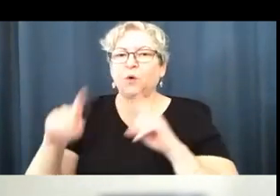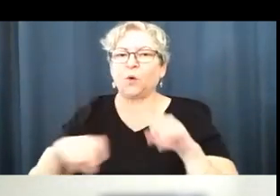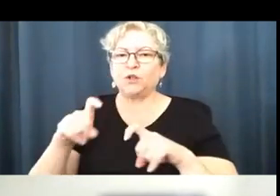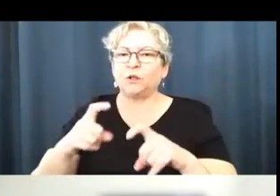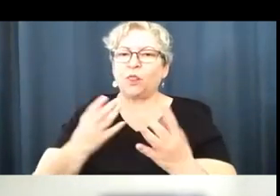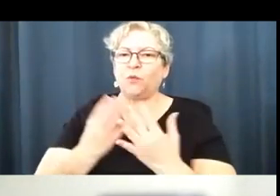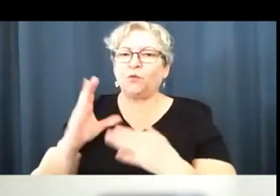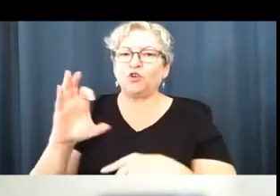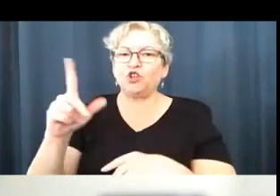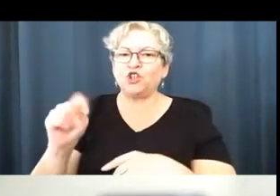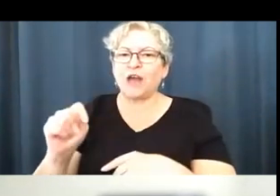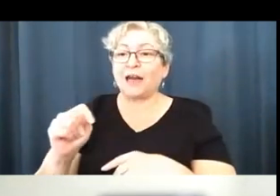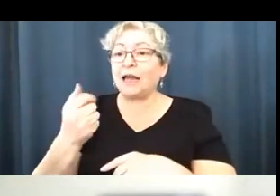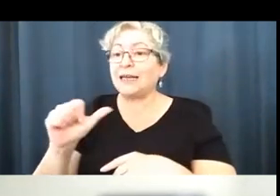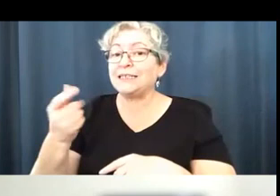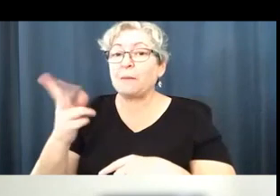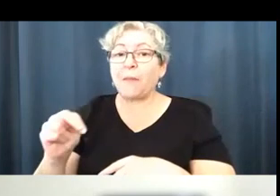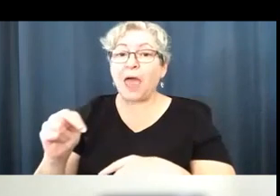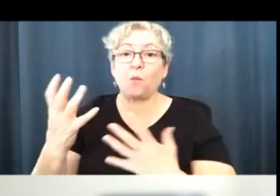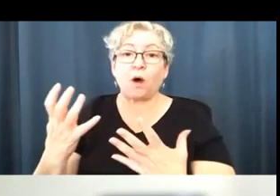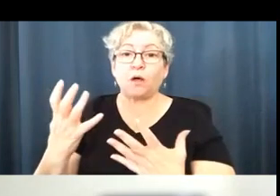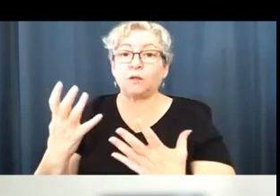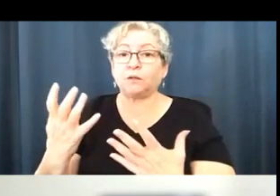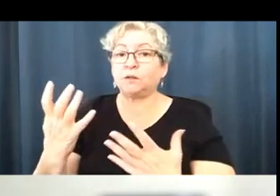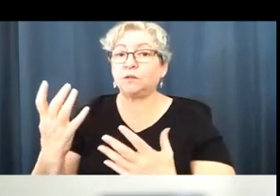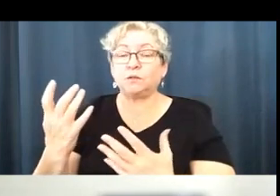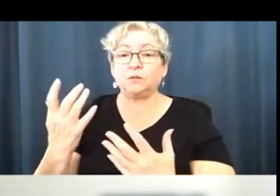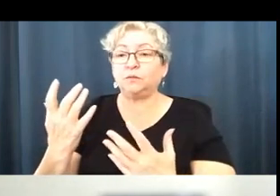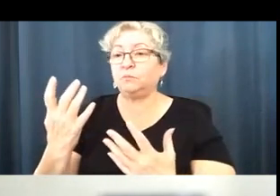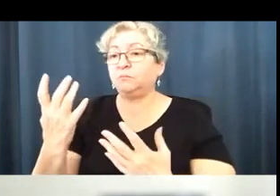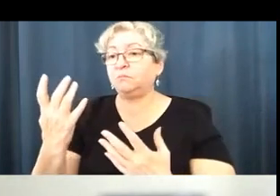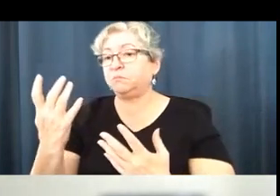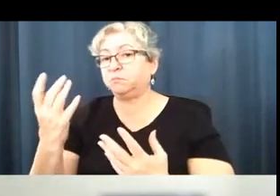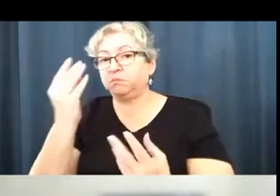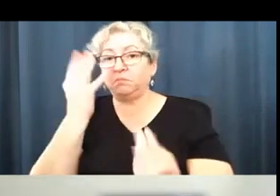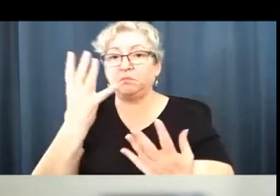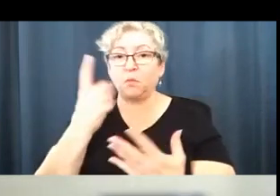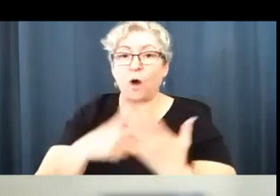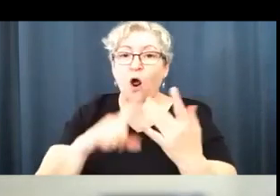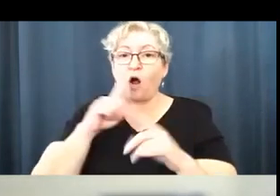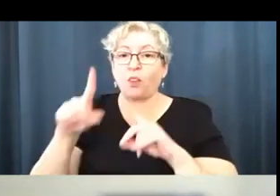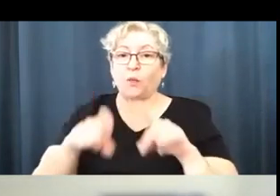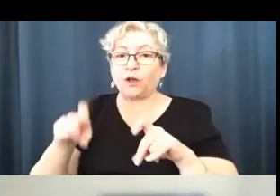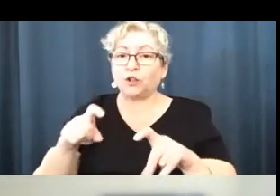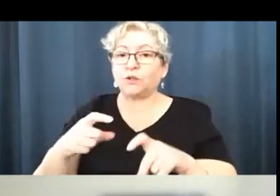And if any of the span folks wanna surface those questions that come through, we'd love to address them. Otherwise Darren and I are just gonna keep rambling